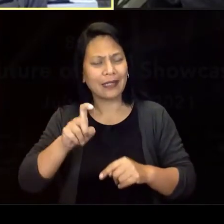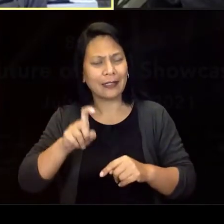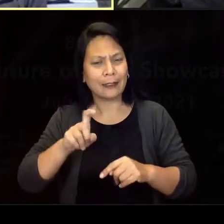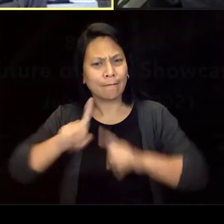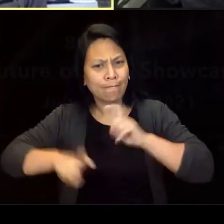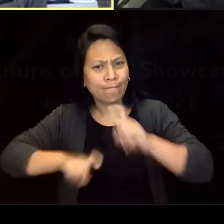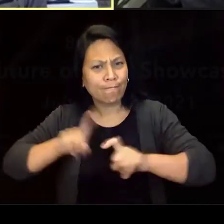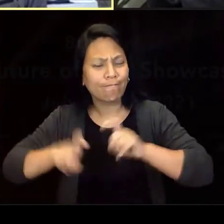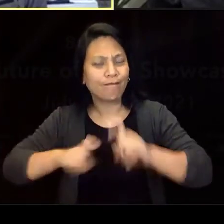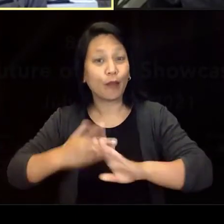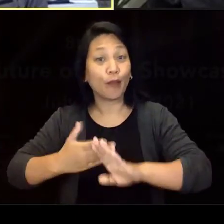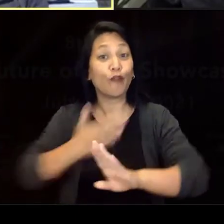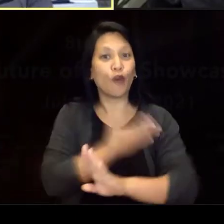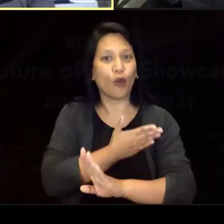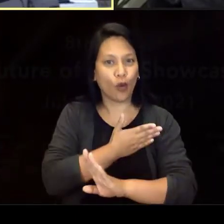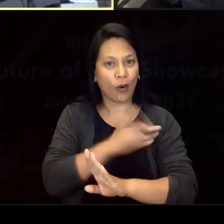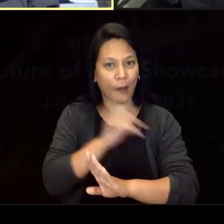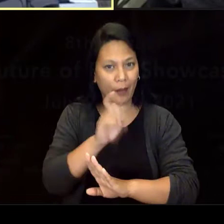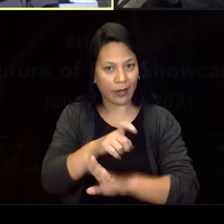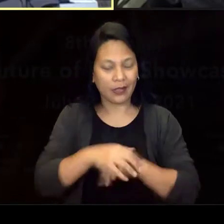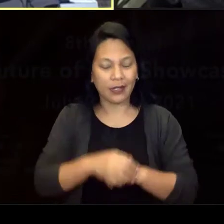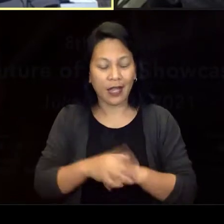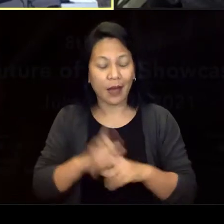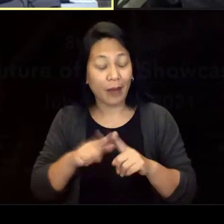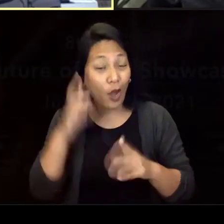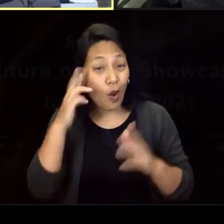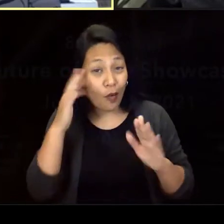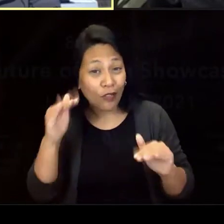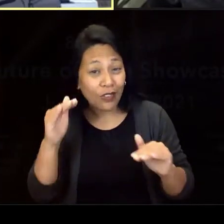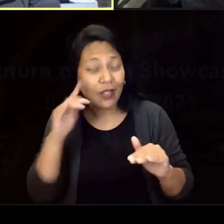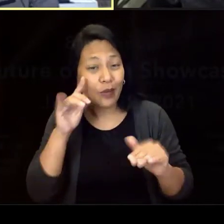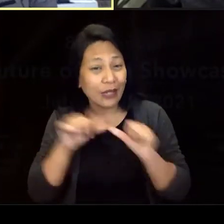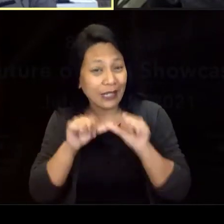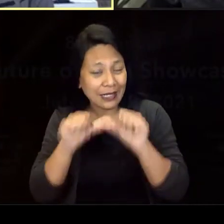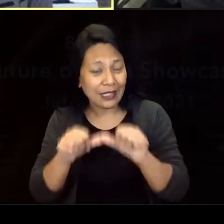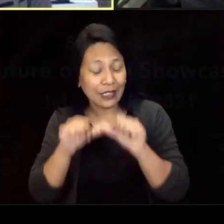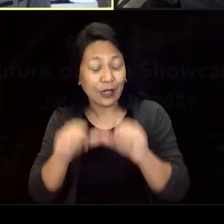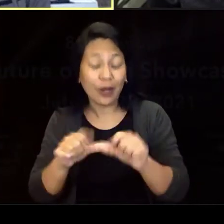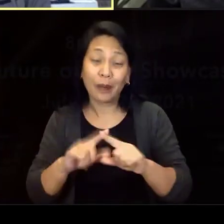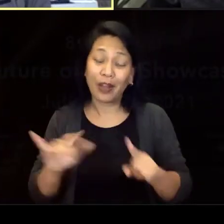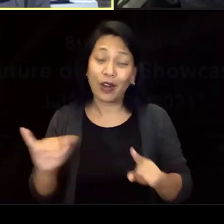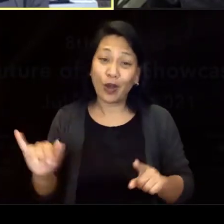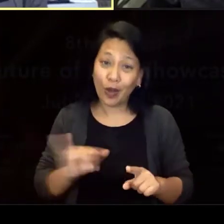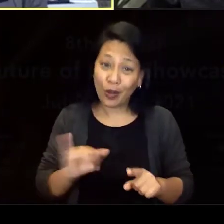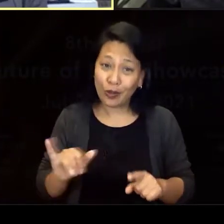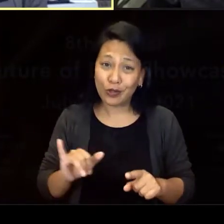Um, and hopefully that continues to do so, but we're also getting past the point of knowing and it's to the